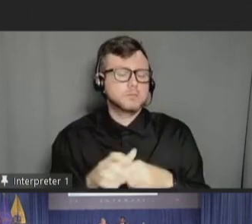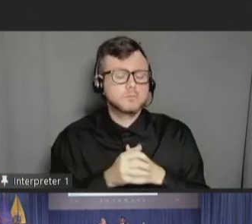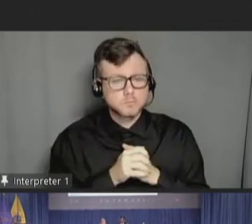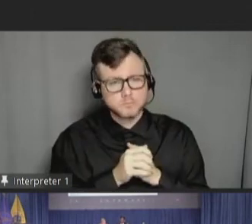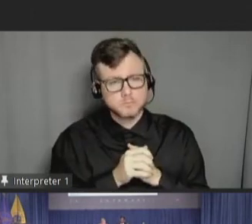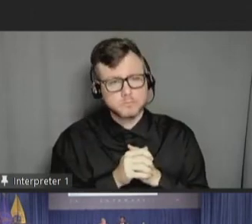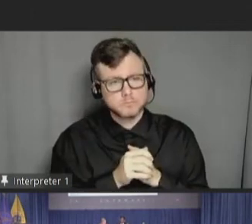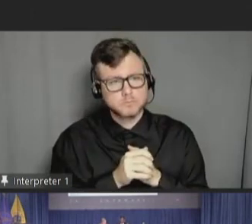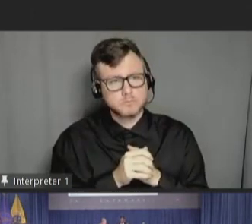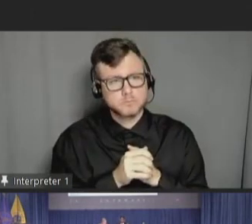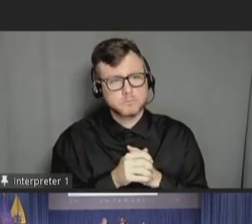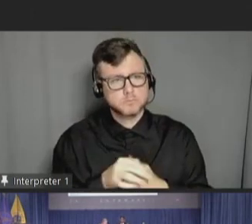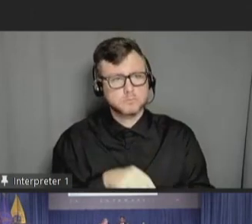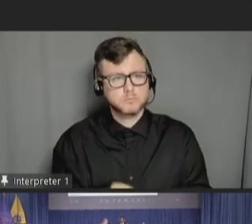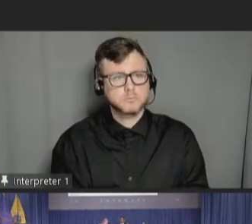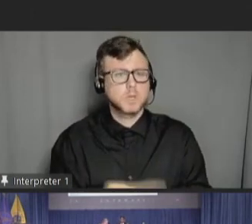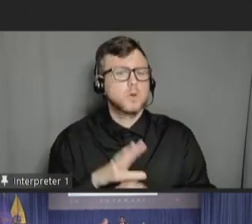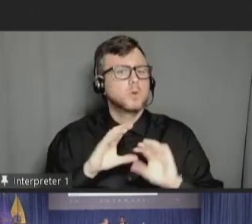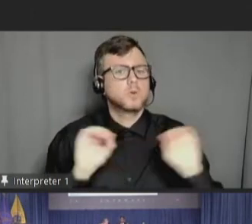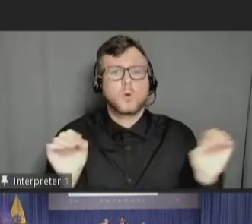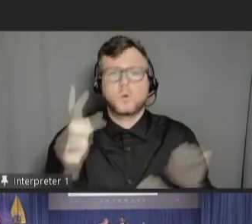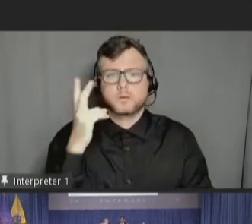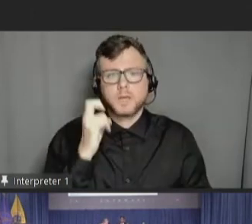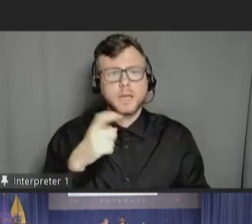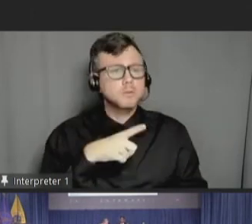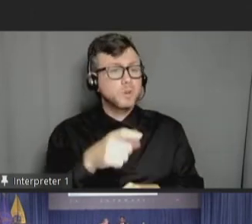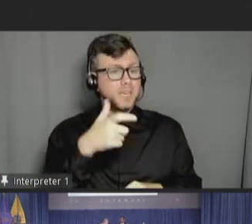So, there's no doubt in my mind that we need a syphilis vaccine. We just need to look at